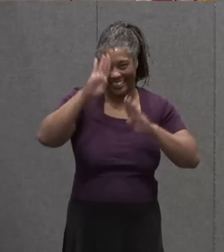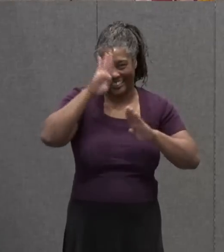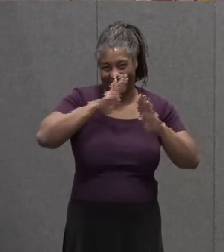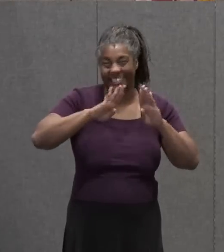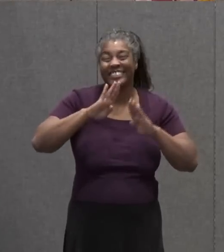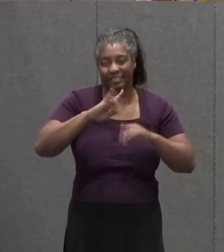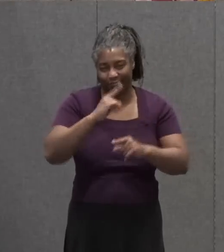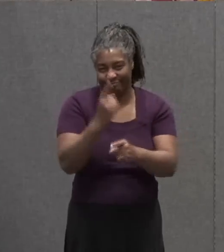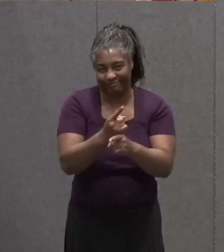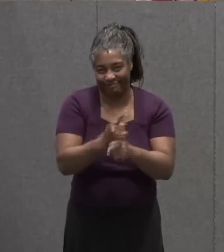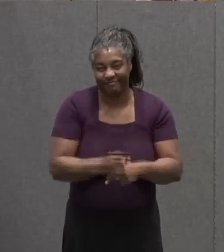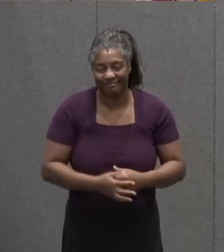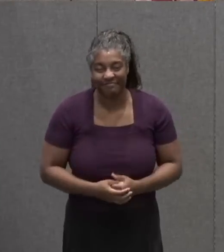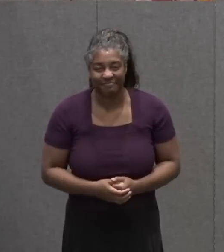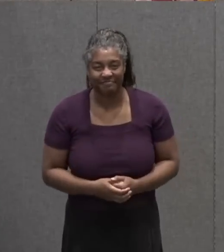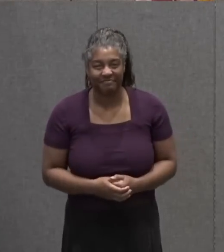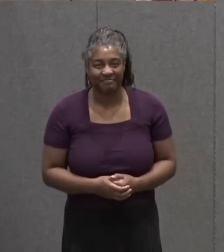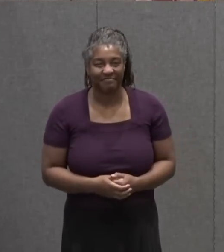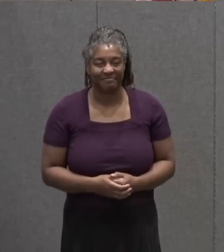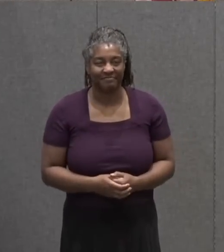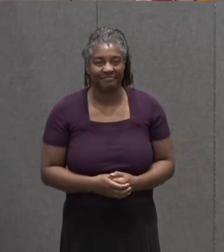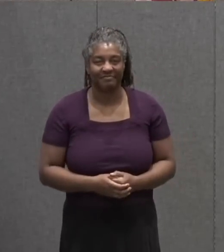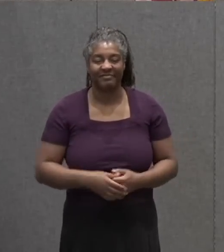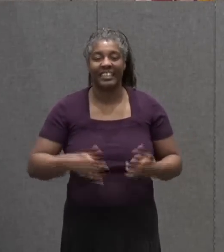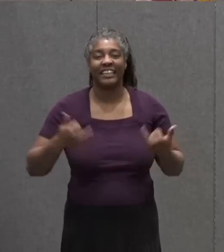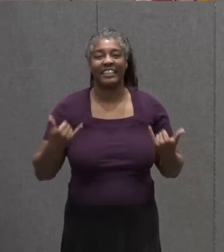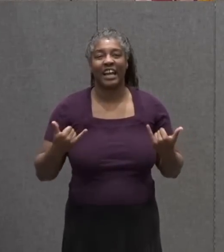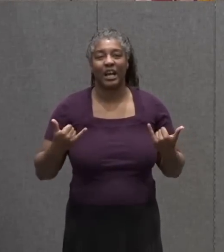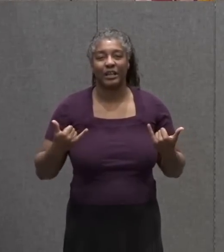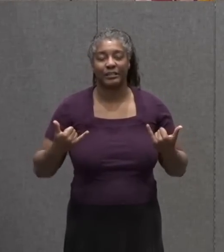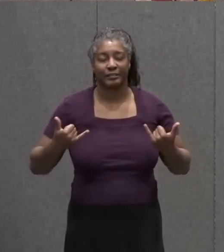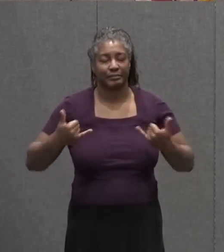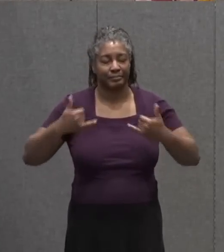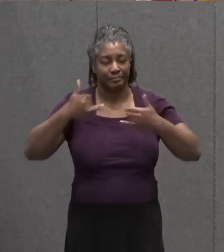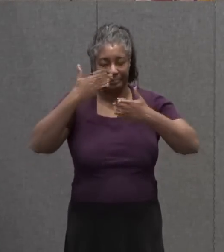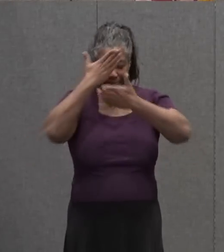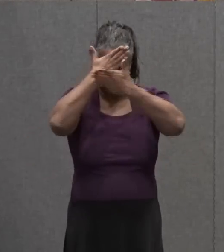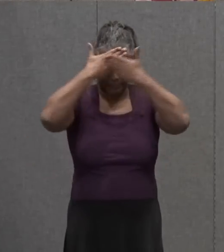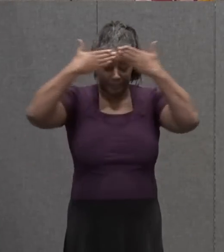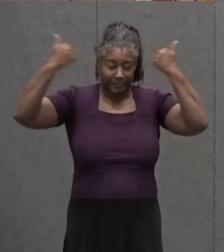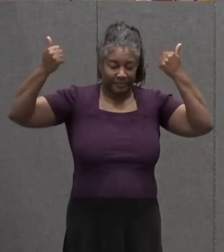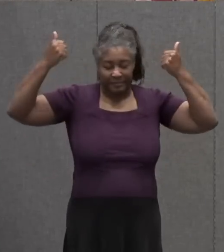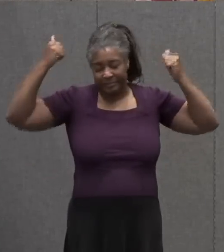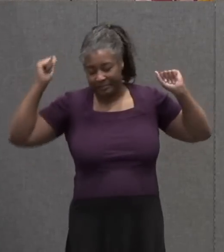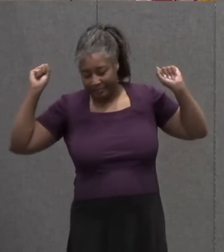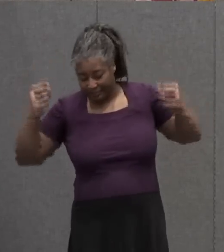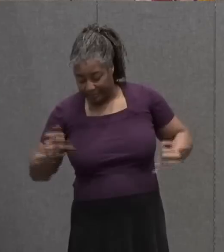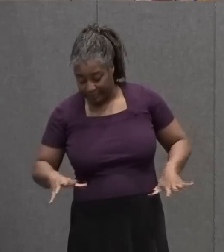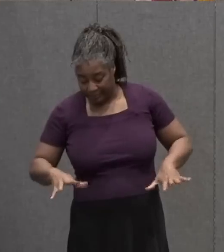Okay, we're gonna shake it off, used our brain power there so remember,